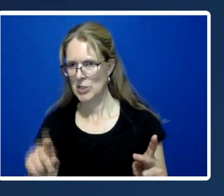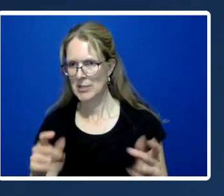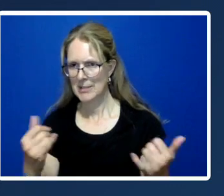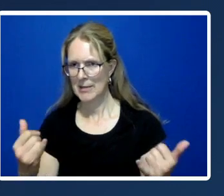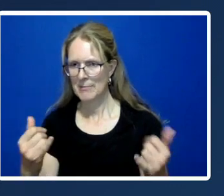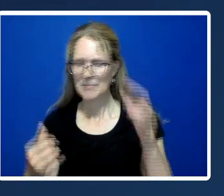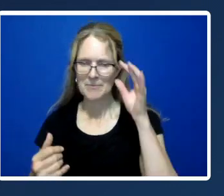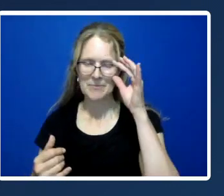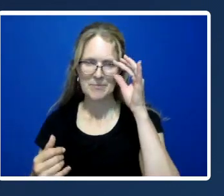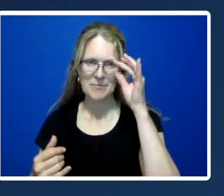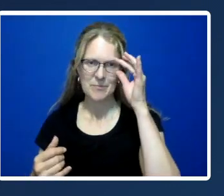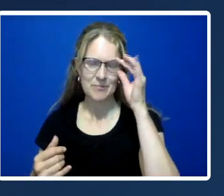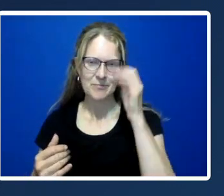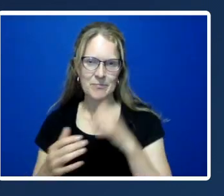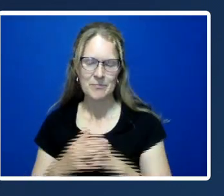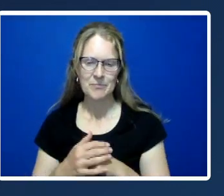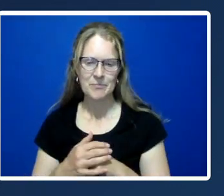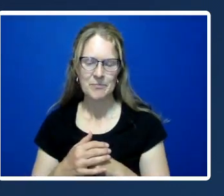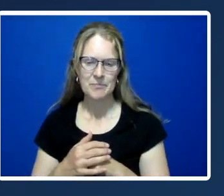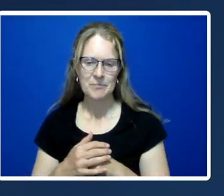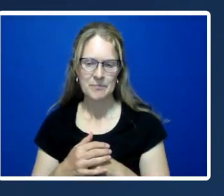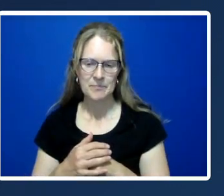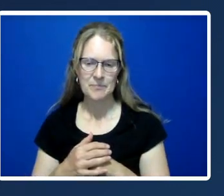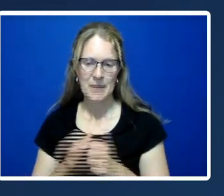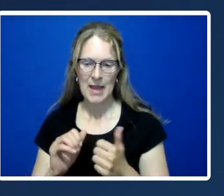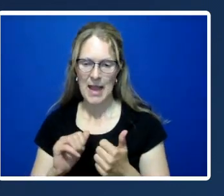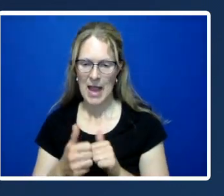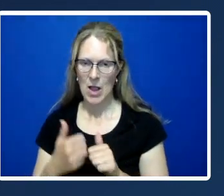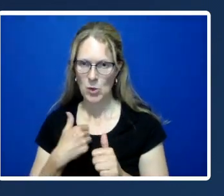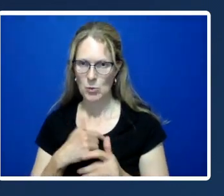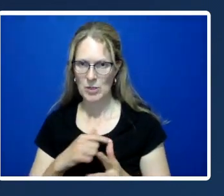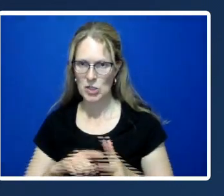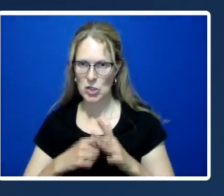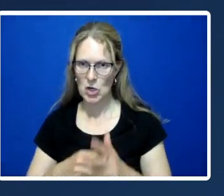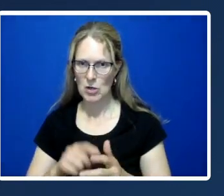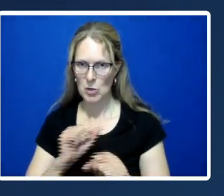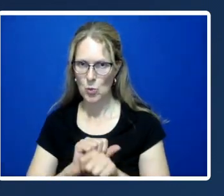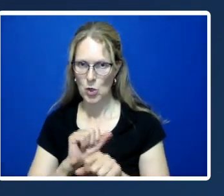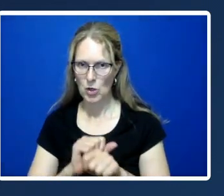how can you start this work, right? This is the big question. These are just some guides for you